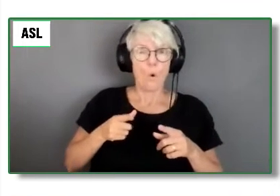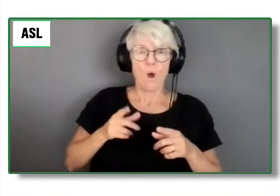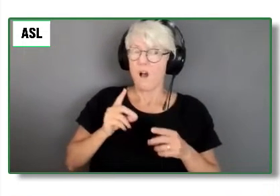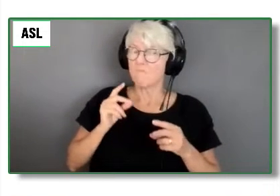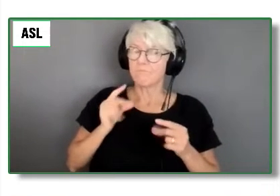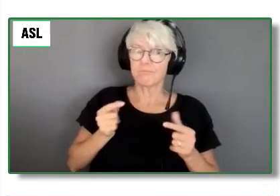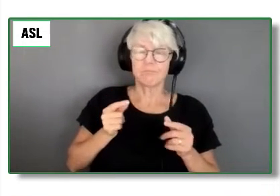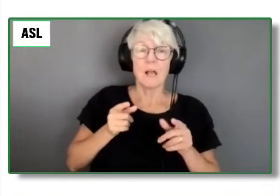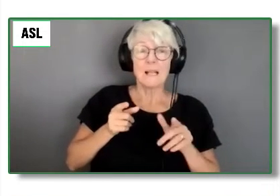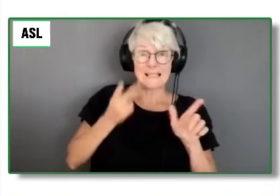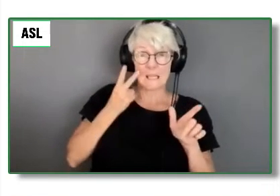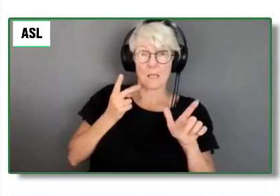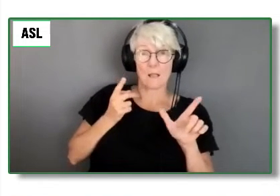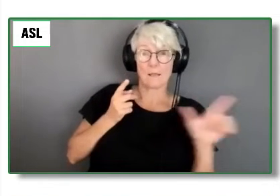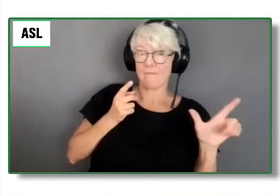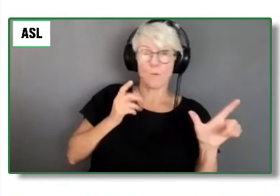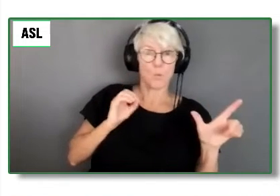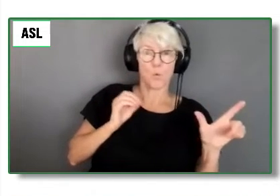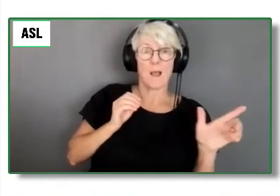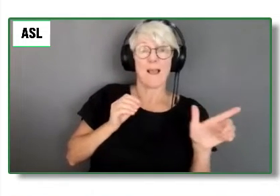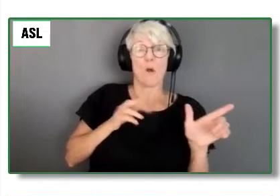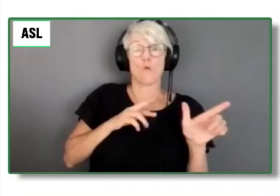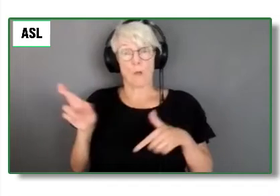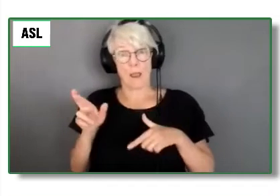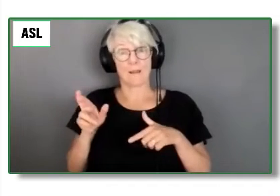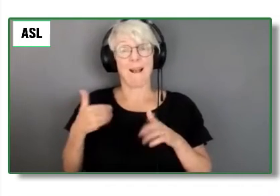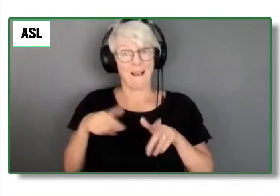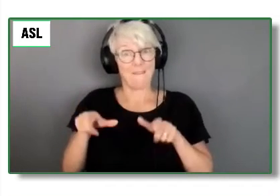with an access aisle. Next slide.